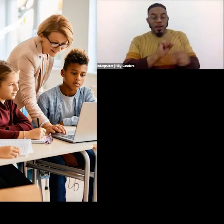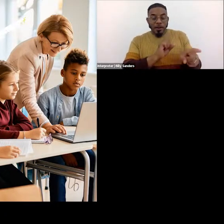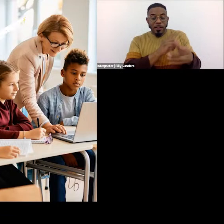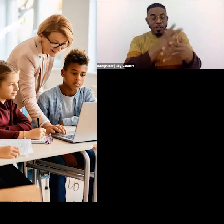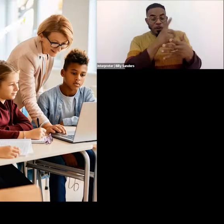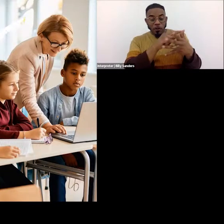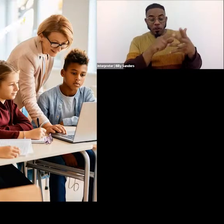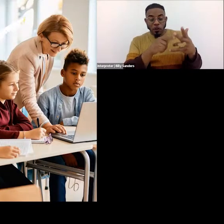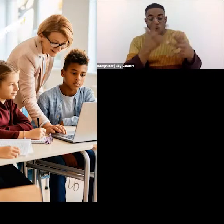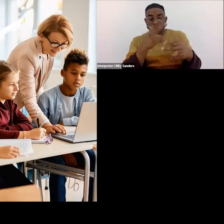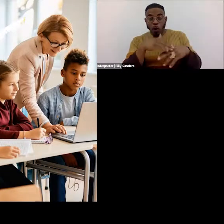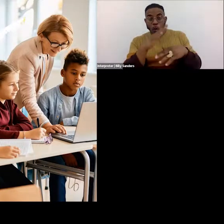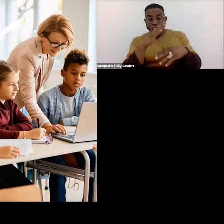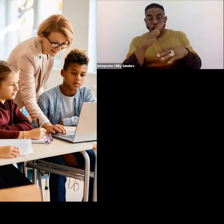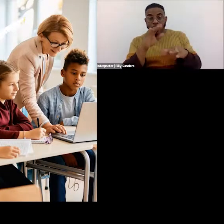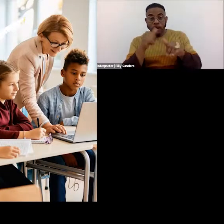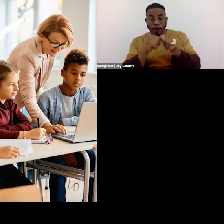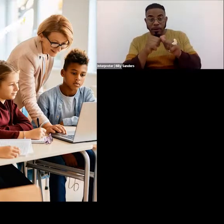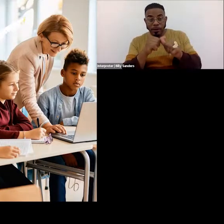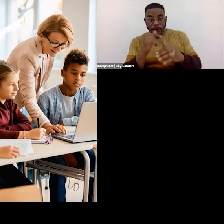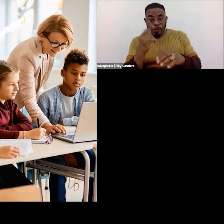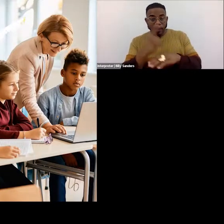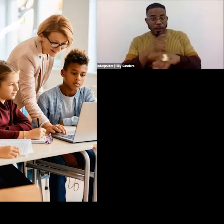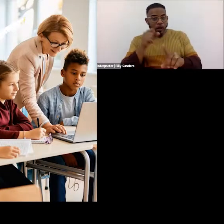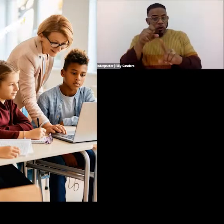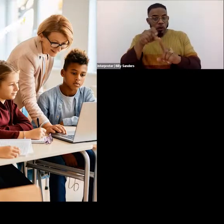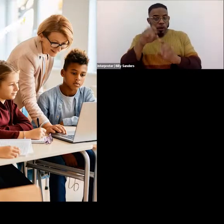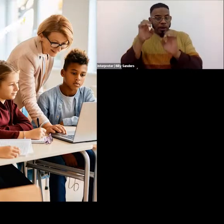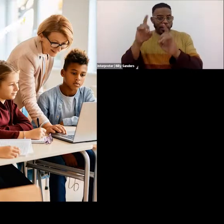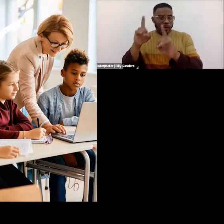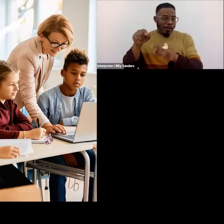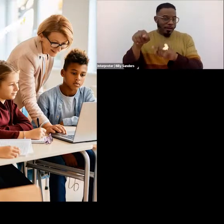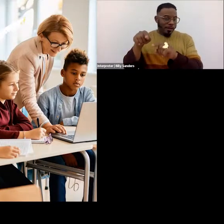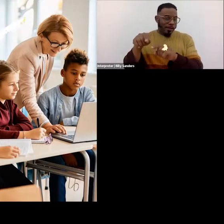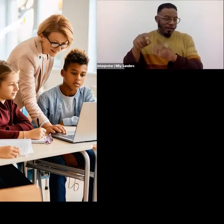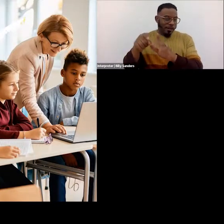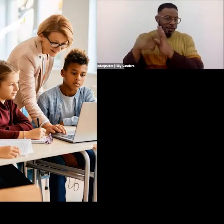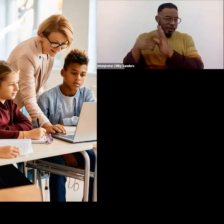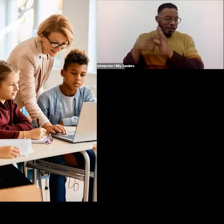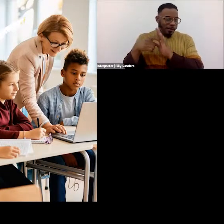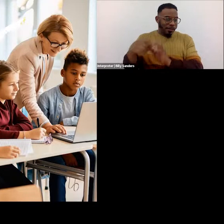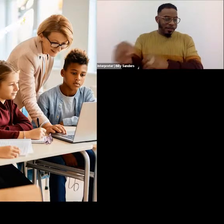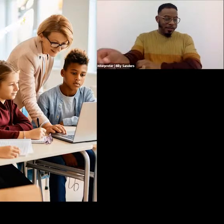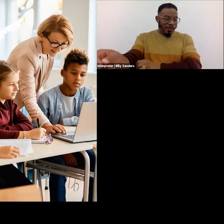or more consecutive days that trigger the educational requirement